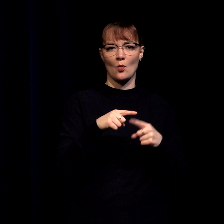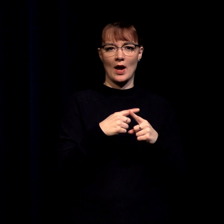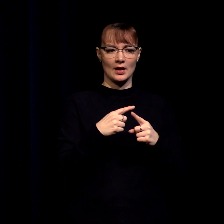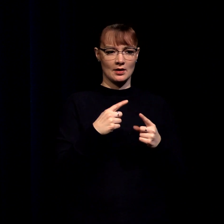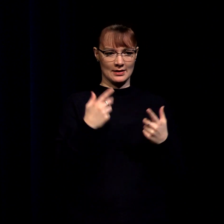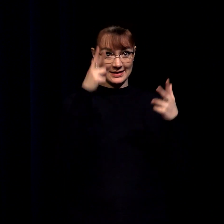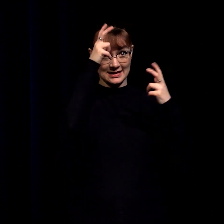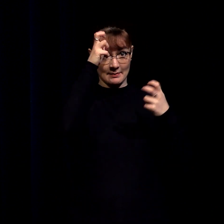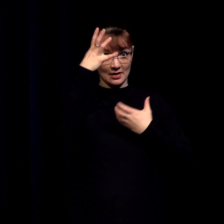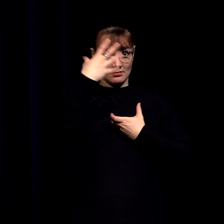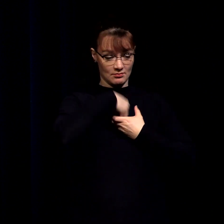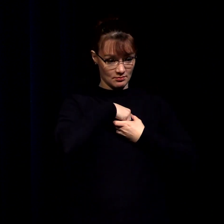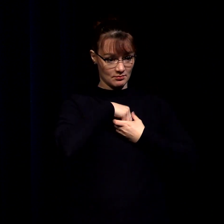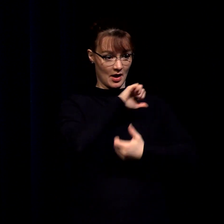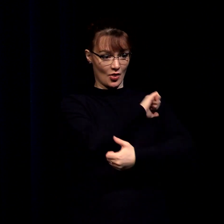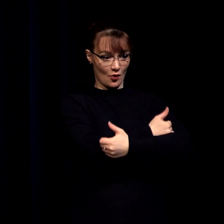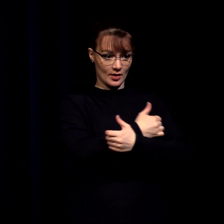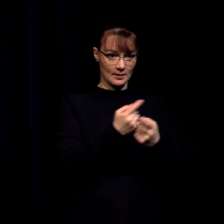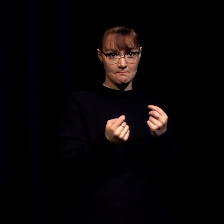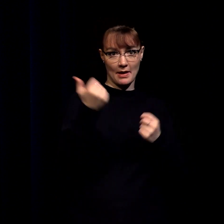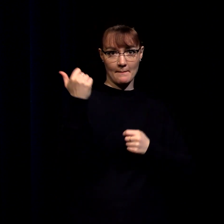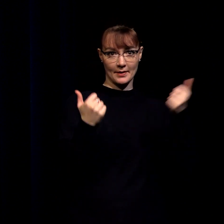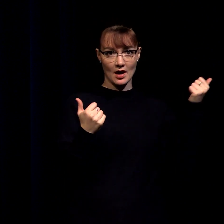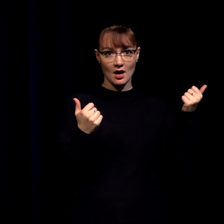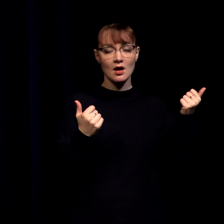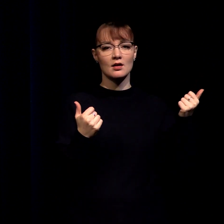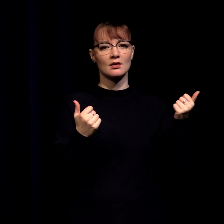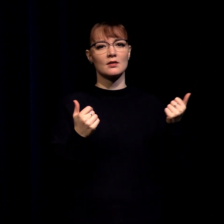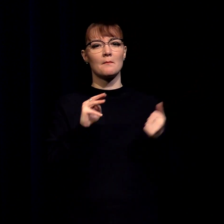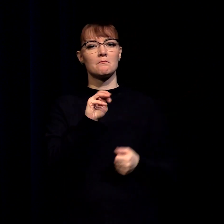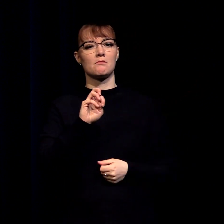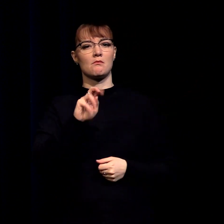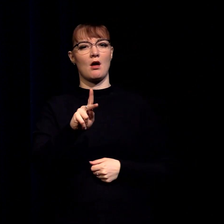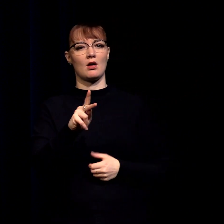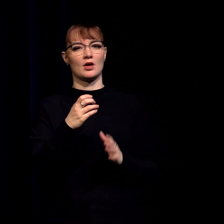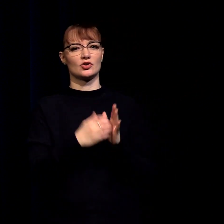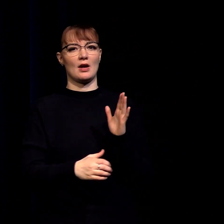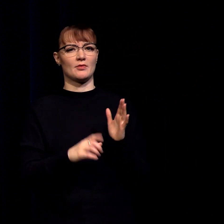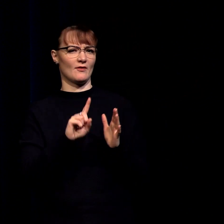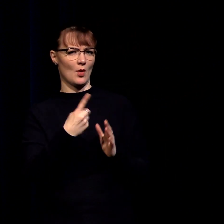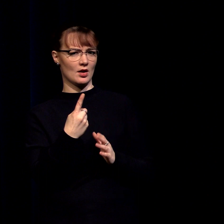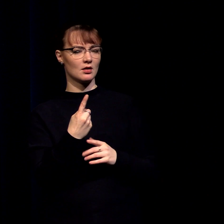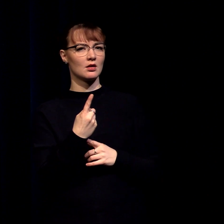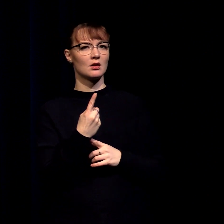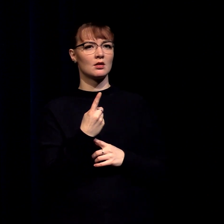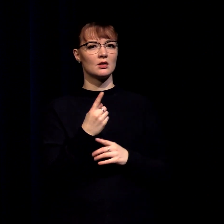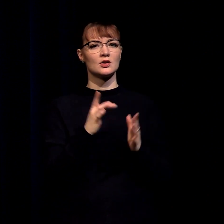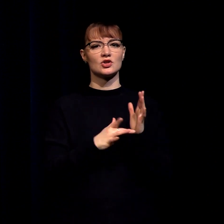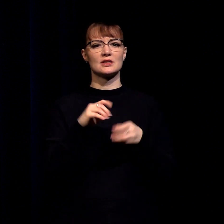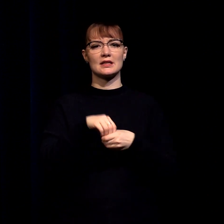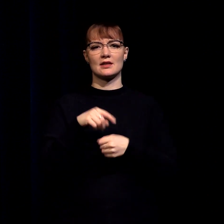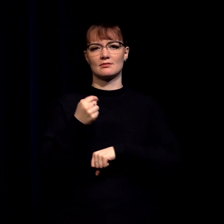spiritual authority. You see in in Mark, in the first chapter of Mark, we see Jesus is in the synagogue, and there's a demon